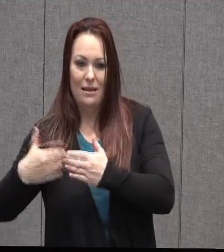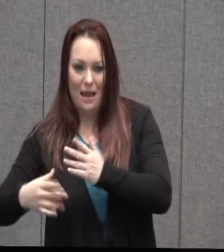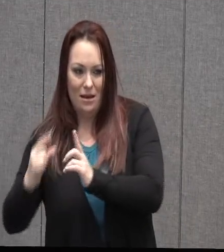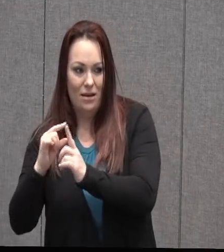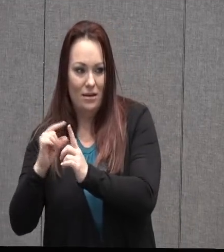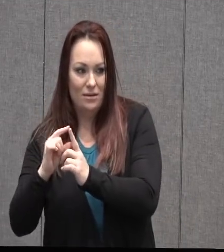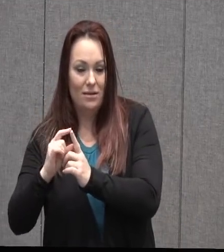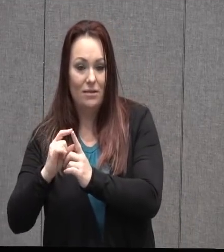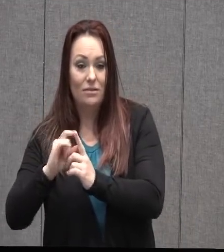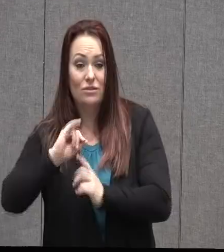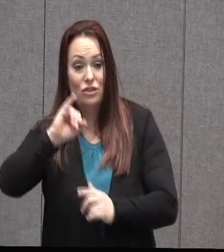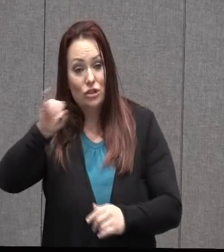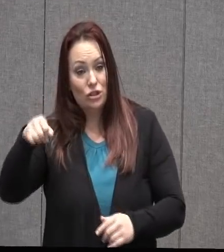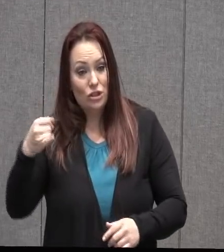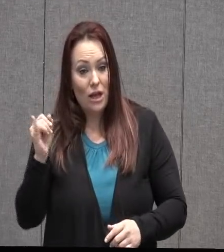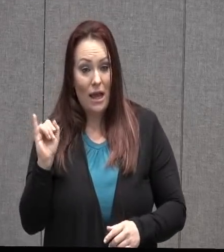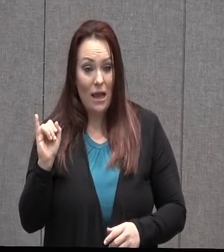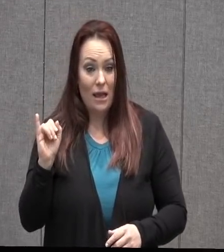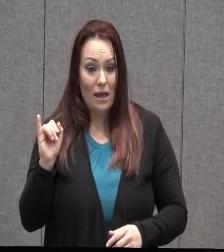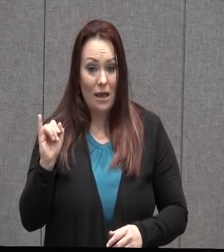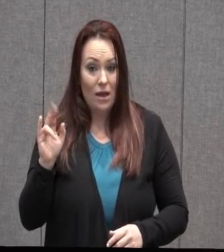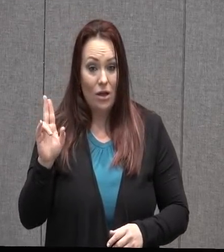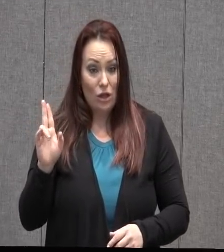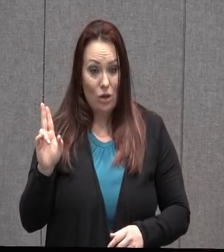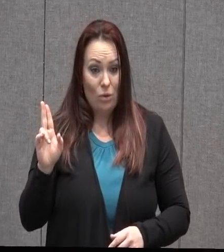J-U-N-K.